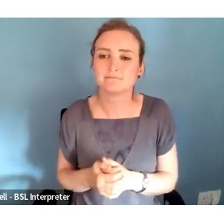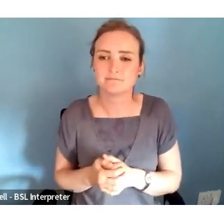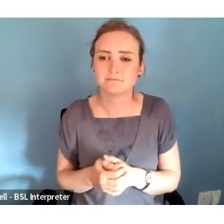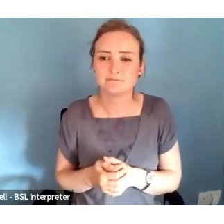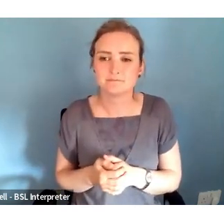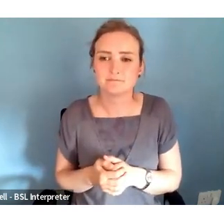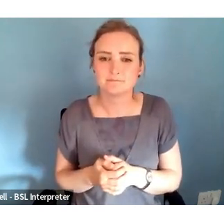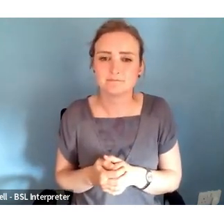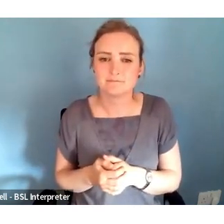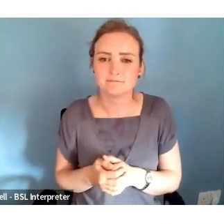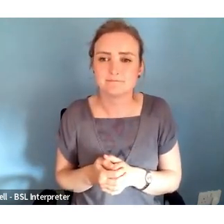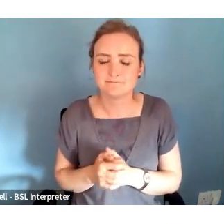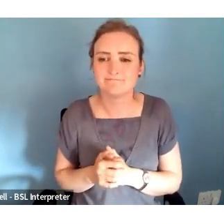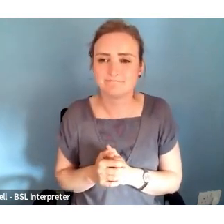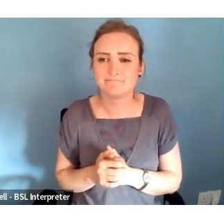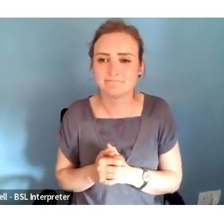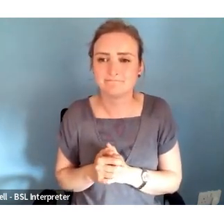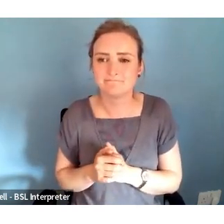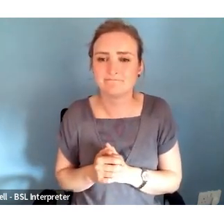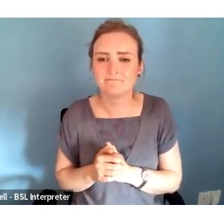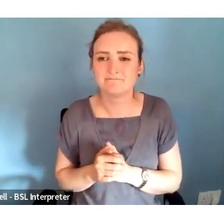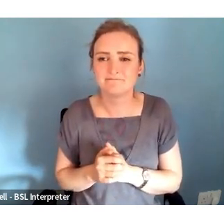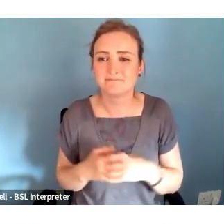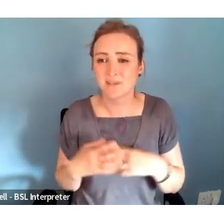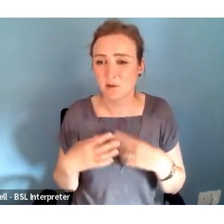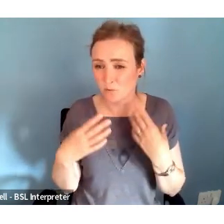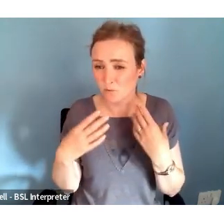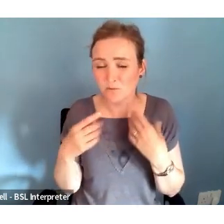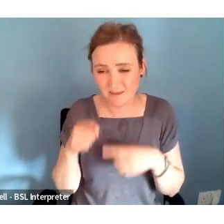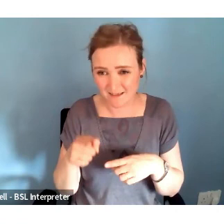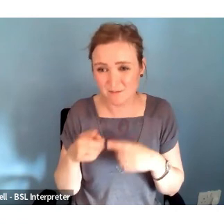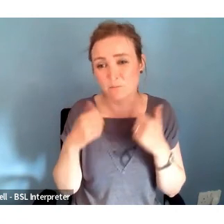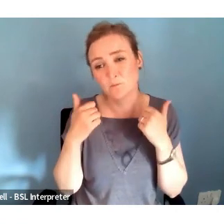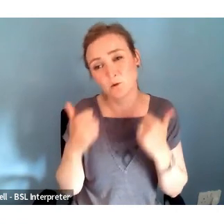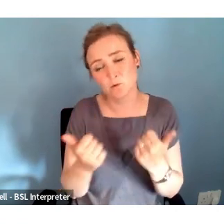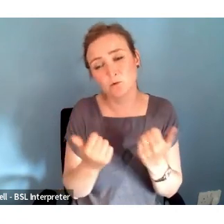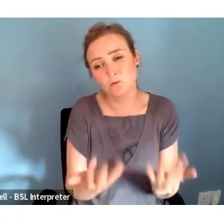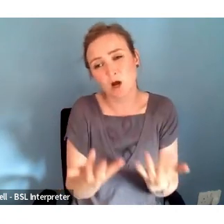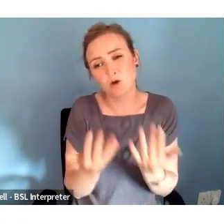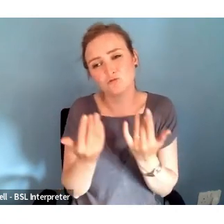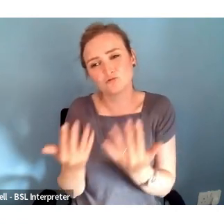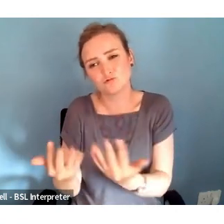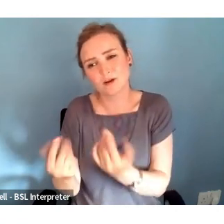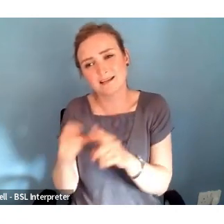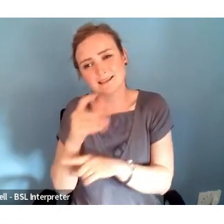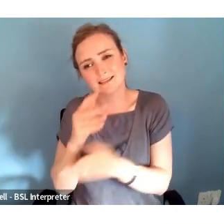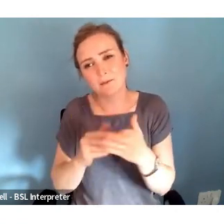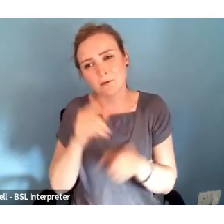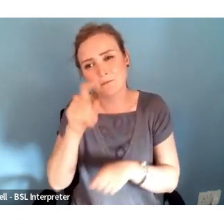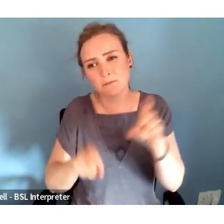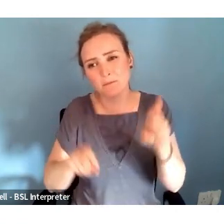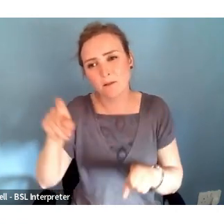wary applying for jobs for the reasons we stated earlier on. So I hope that's been